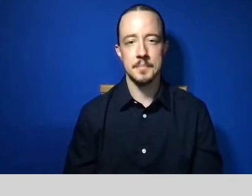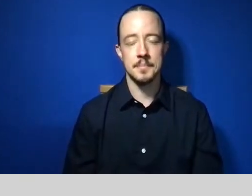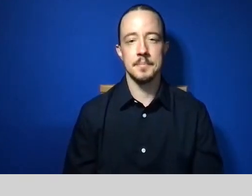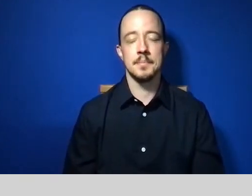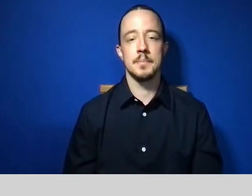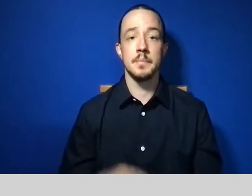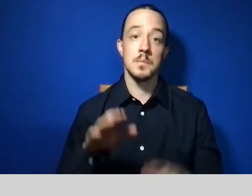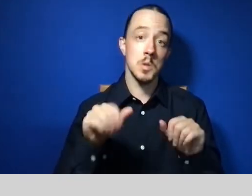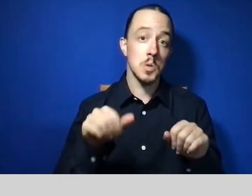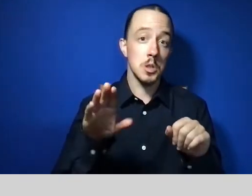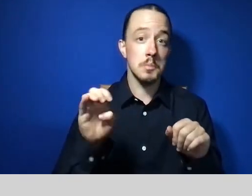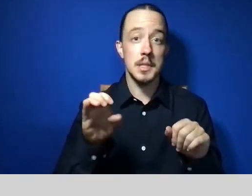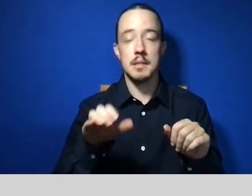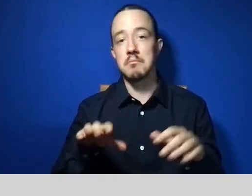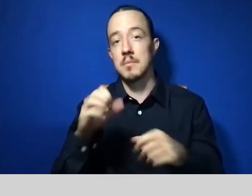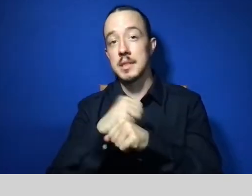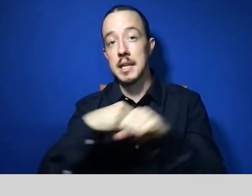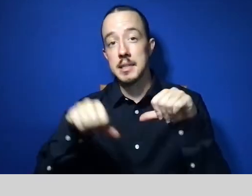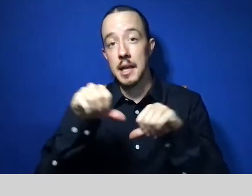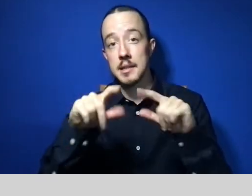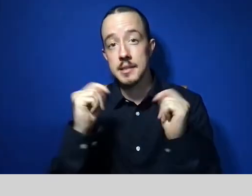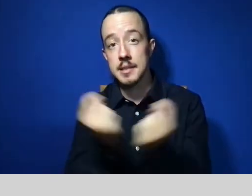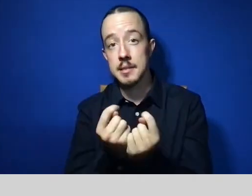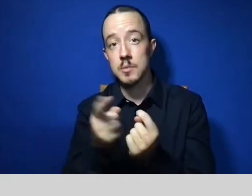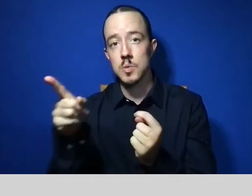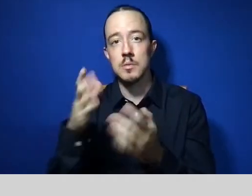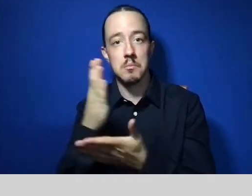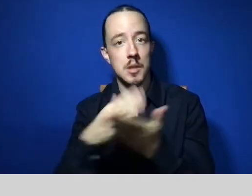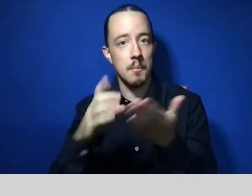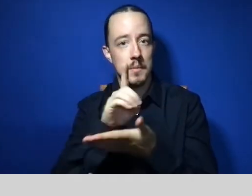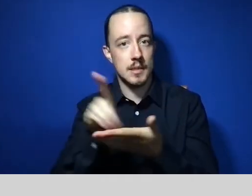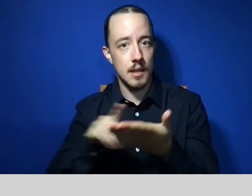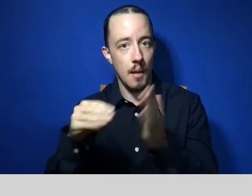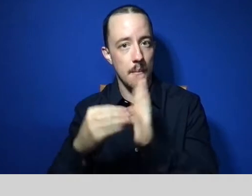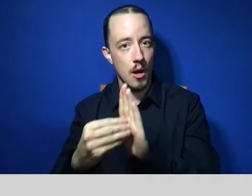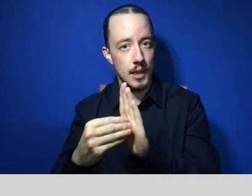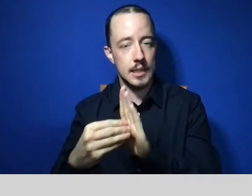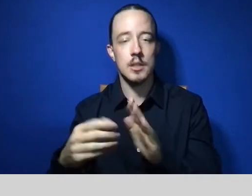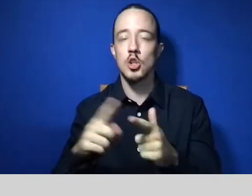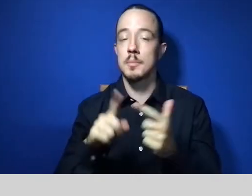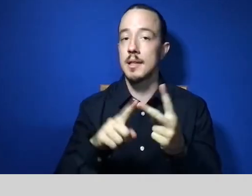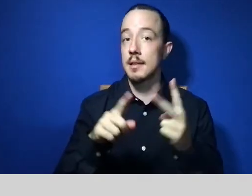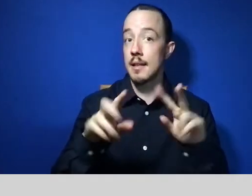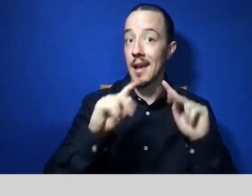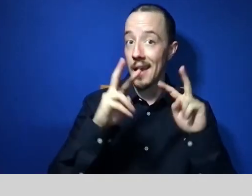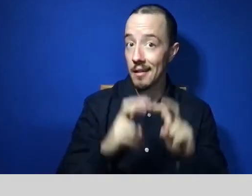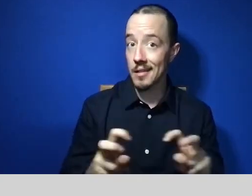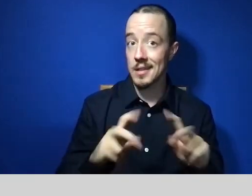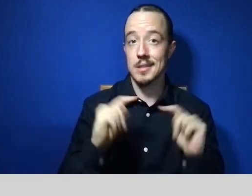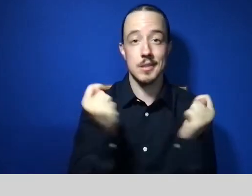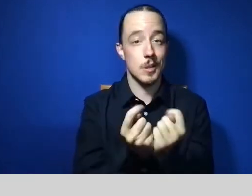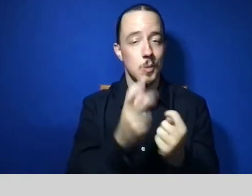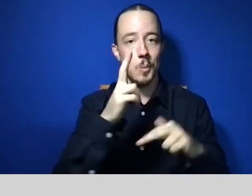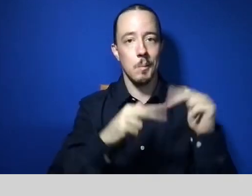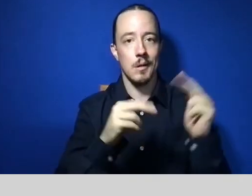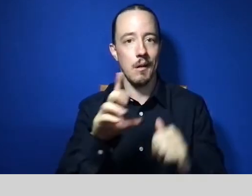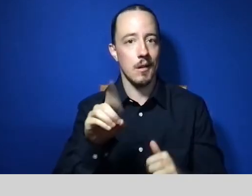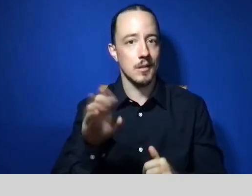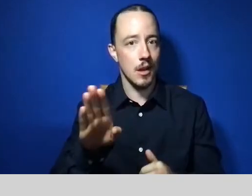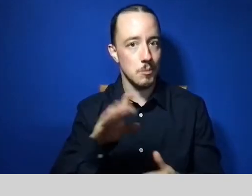So it could be the data science team that ends up doing some modeling. It could be the analytics team that builds out dashboards.